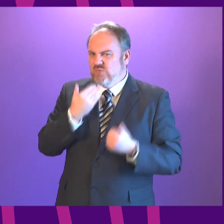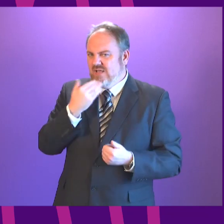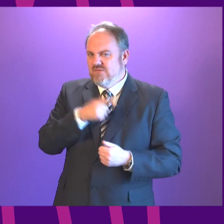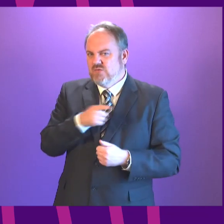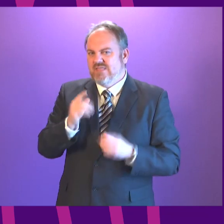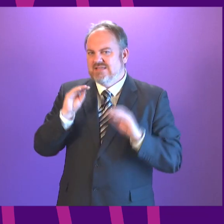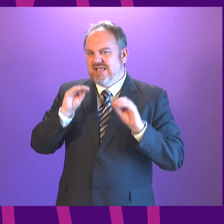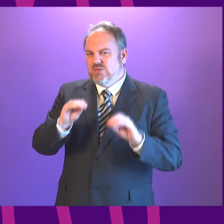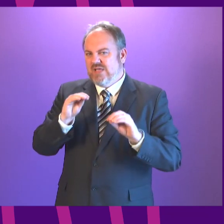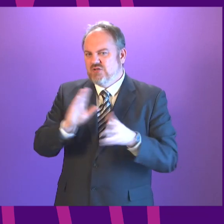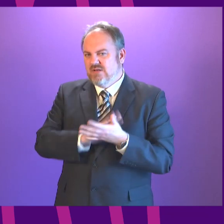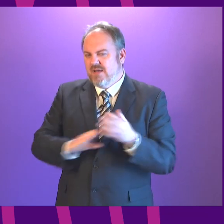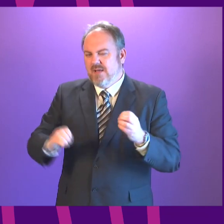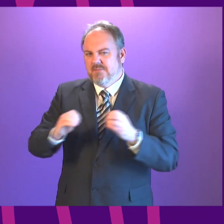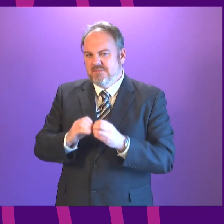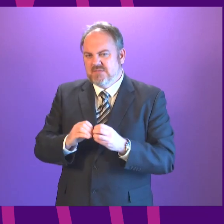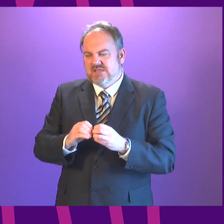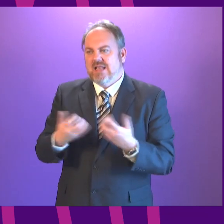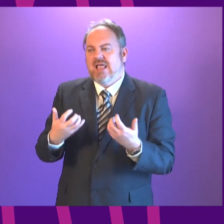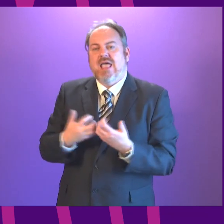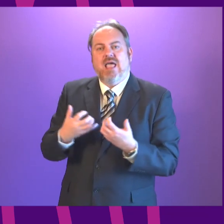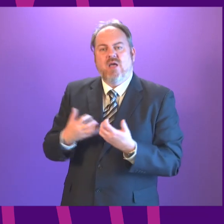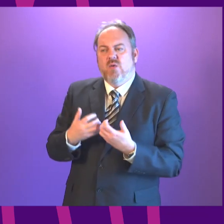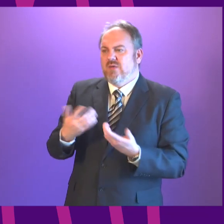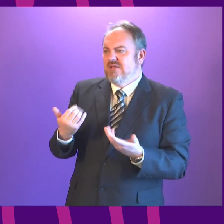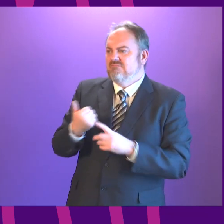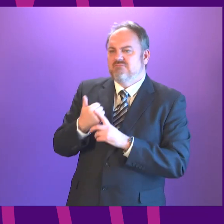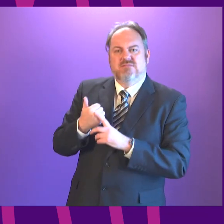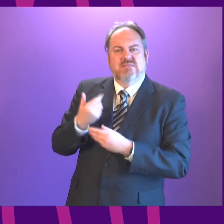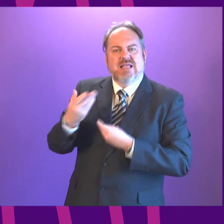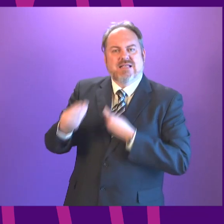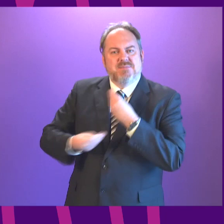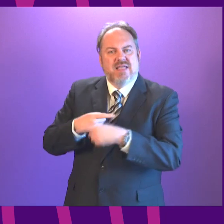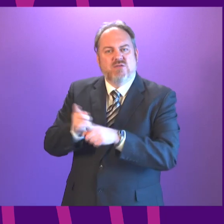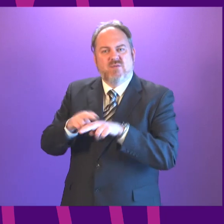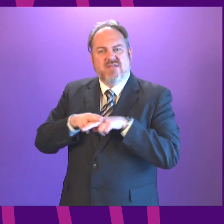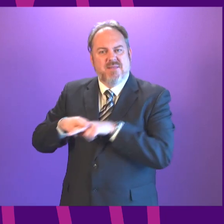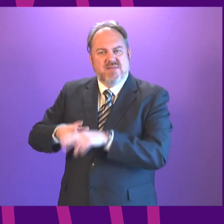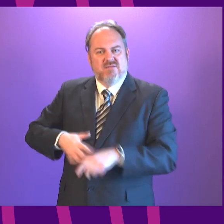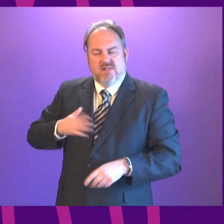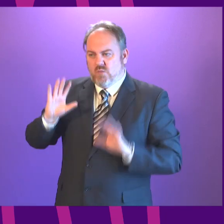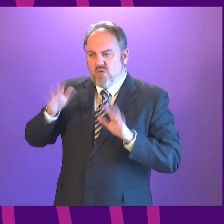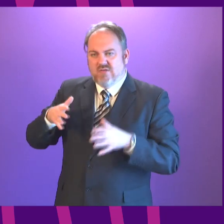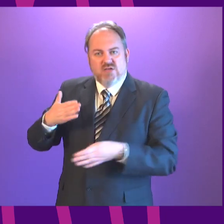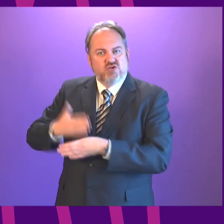message to families who face the unenviable choice of being either out of pocket or out of a job?